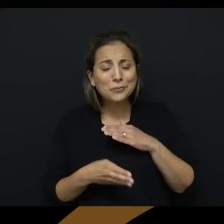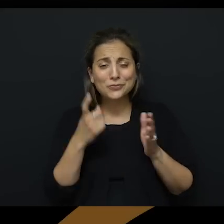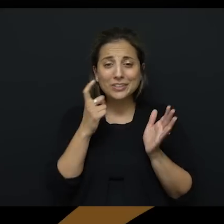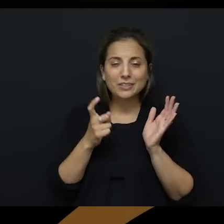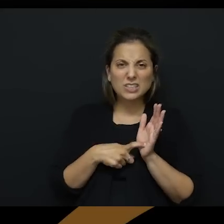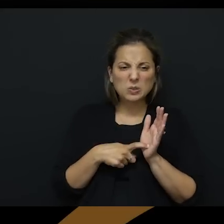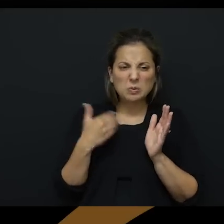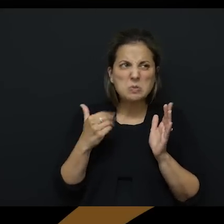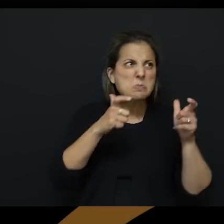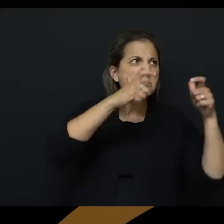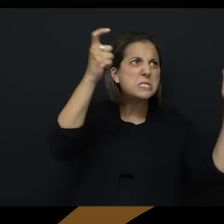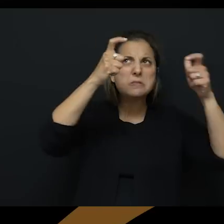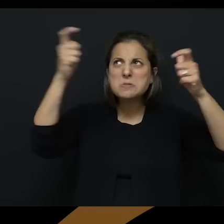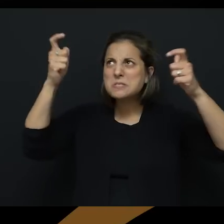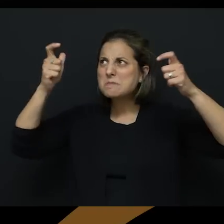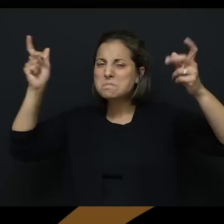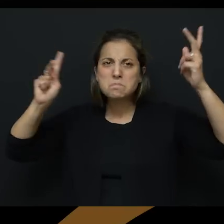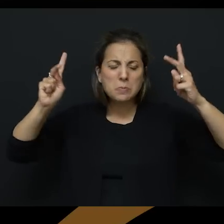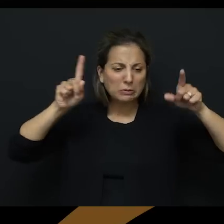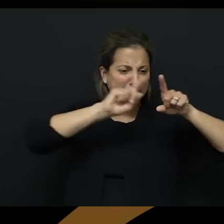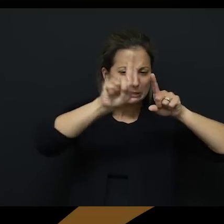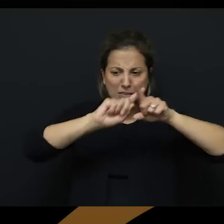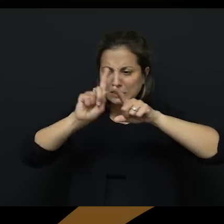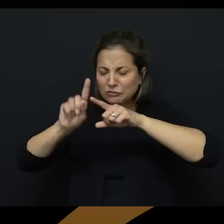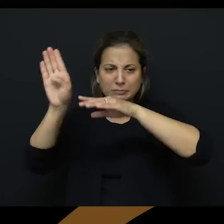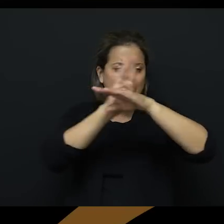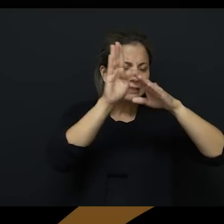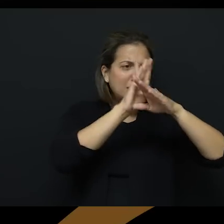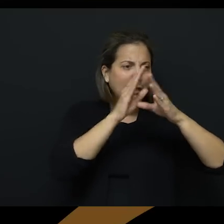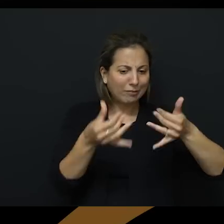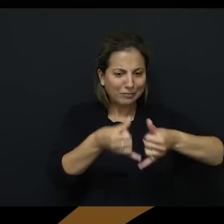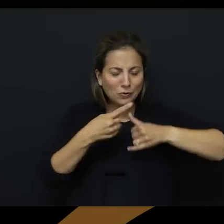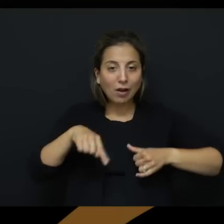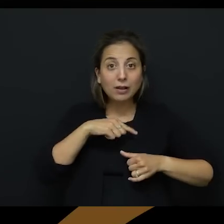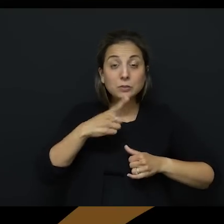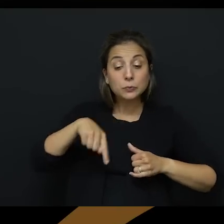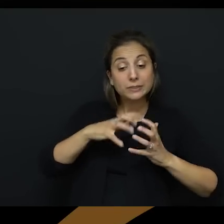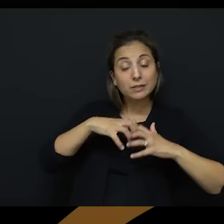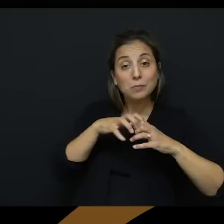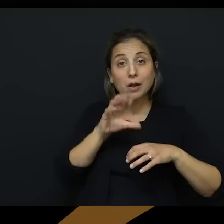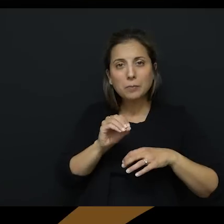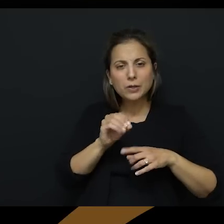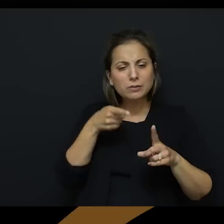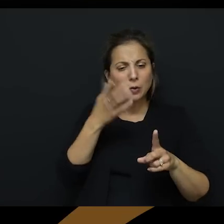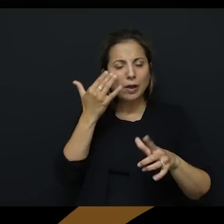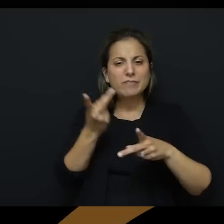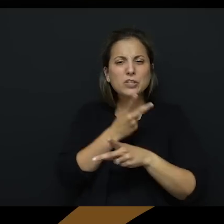especially among such giants across different industries. We started our company with a vision to broaden what it means to be inclusive